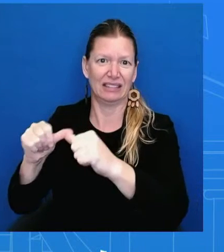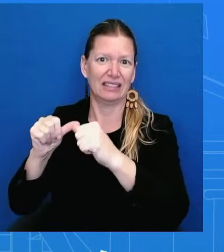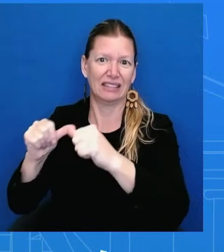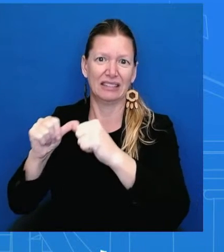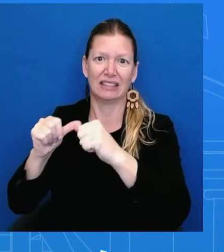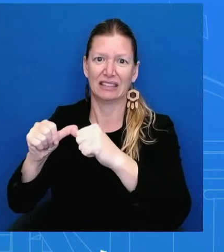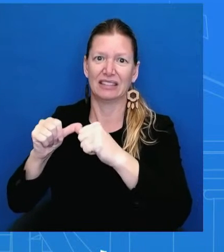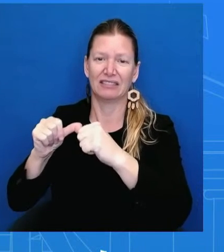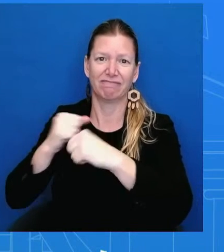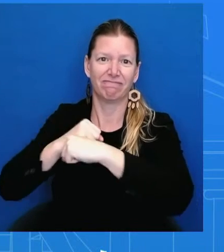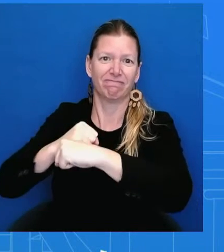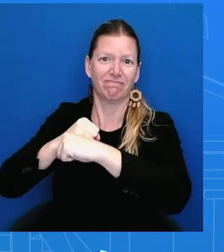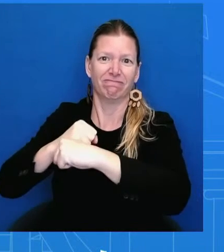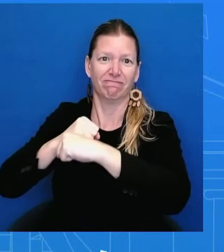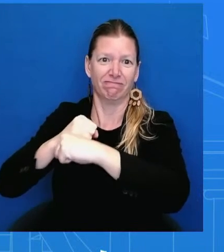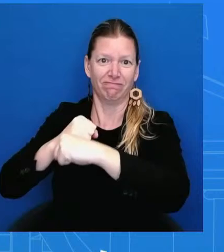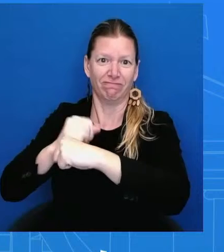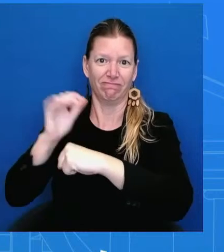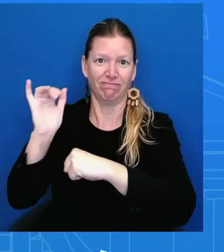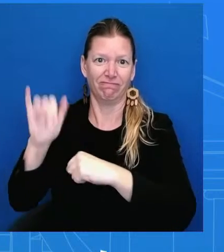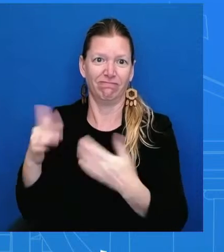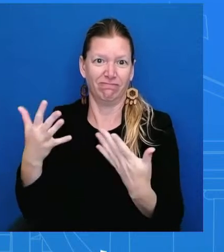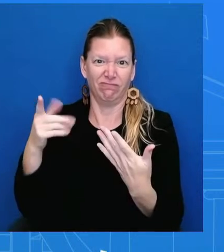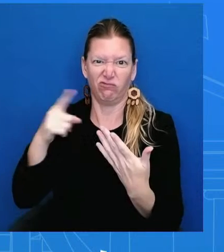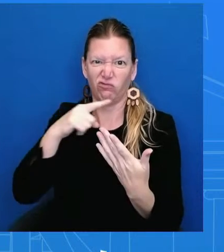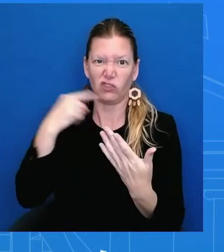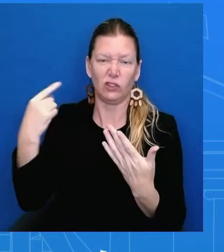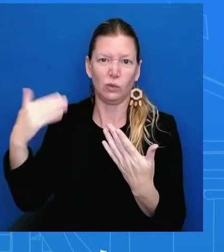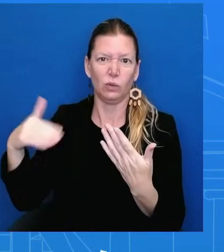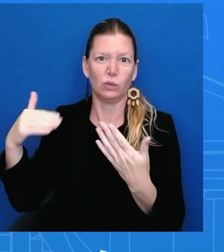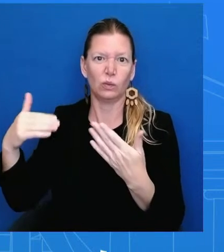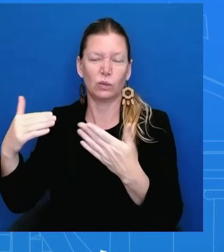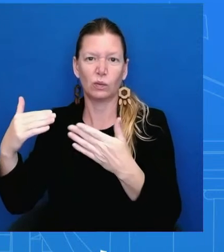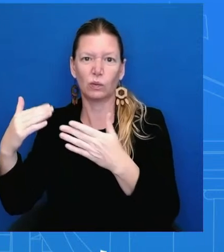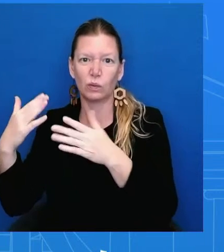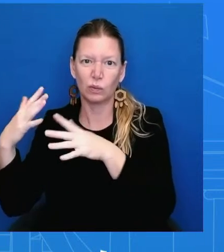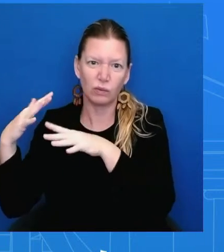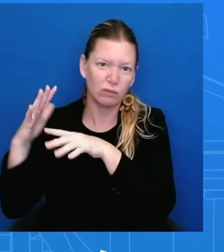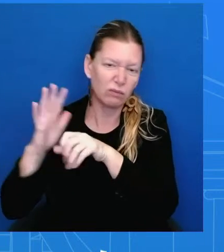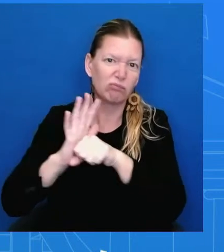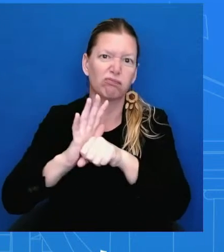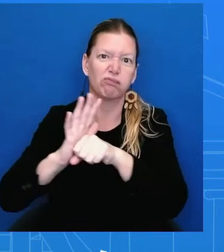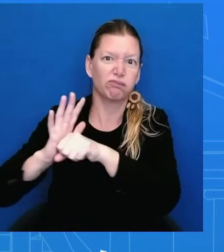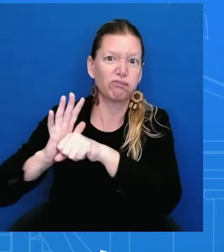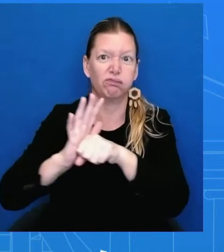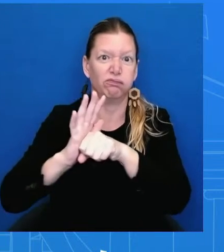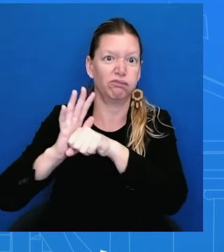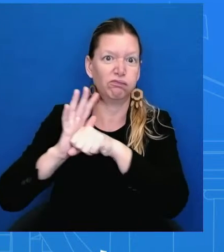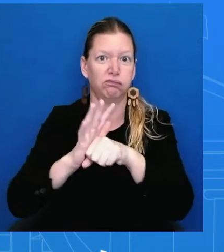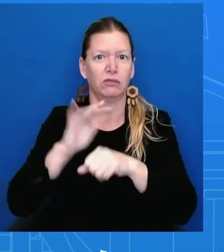And that's why we're making sure that there are things in line to make sure that Ukraine can defend itself. The Press: And one follow-up on it.